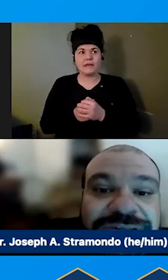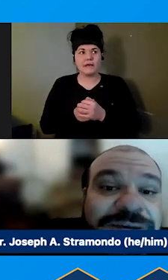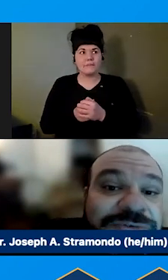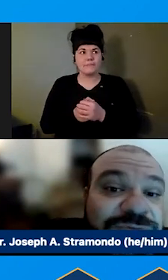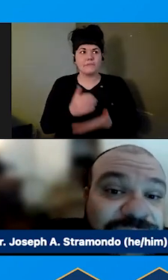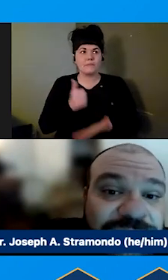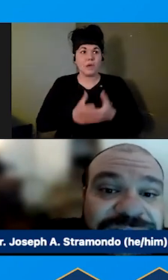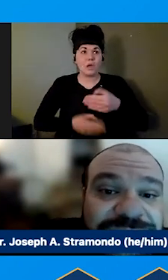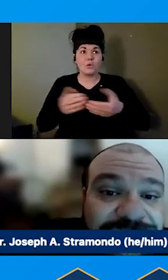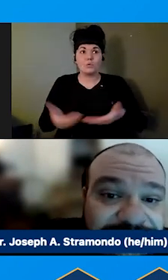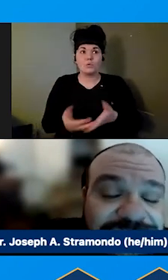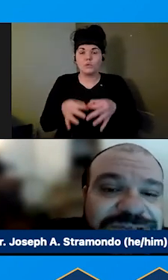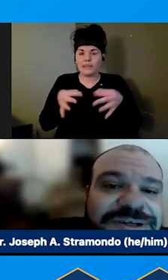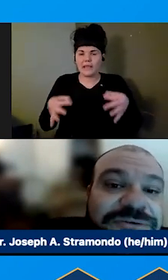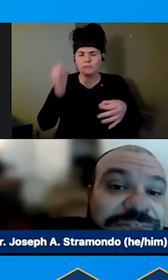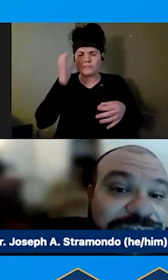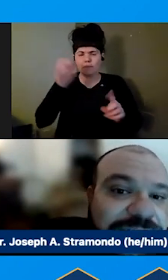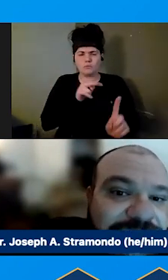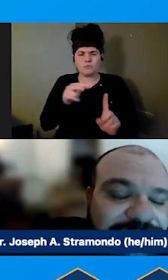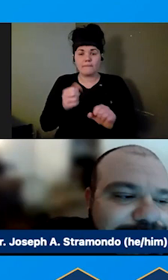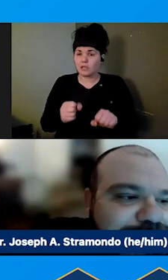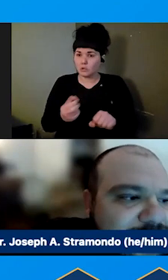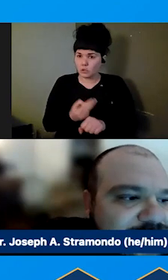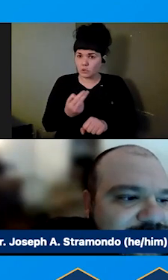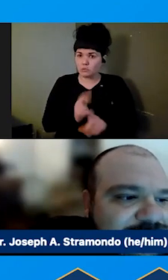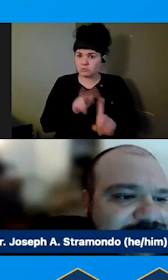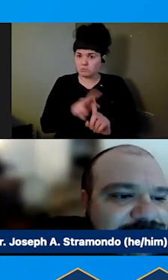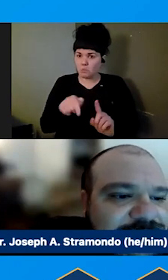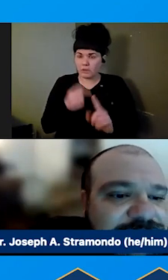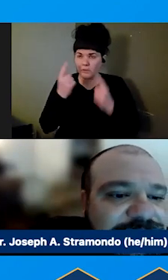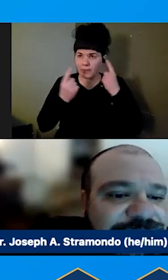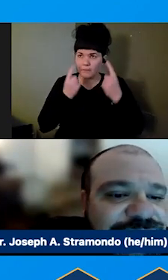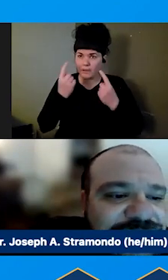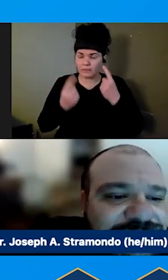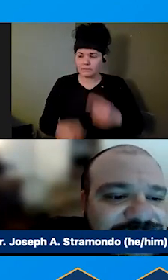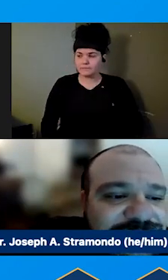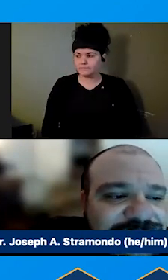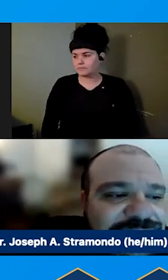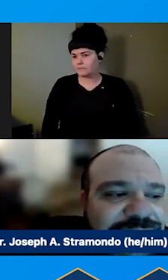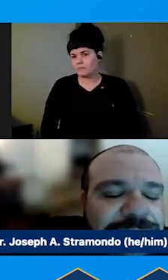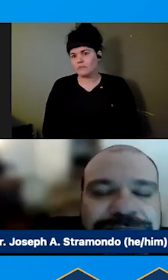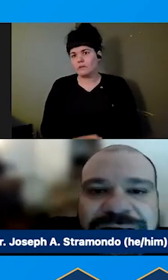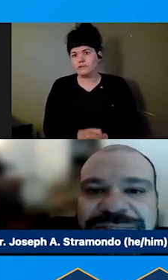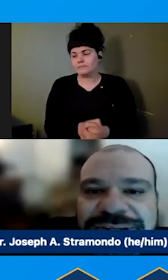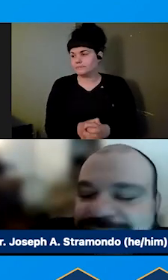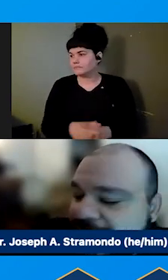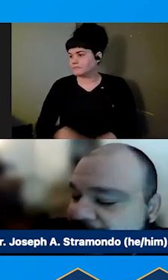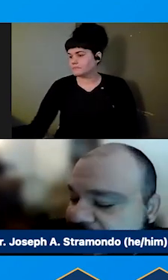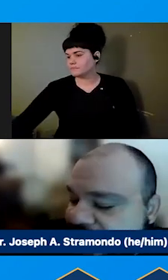or new conceptual framework that you can use when thinking about it. And then finally, this I